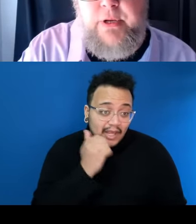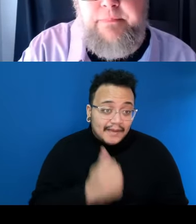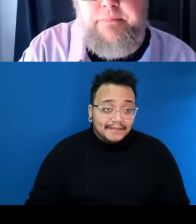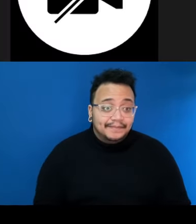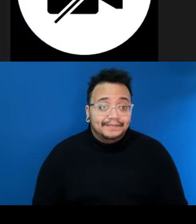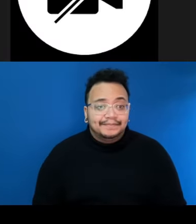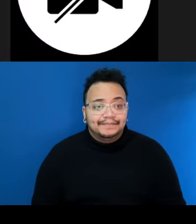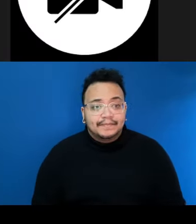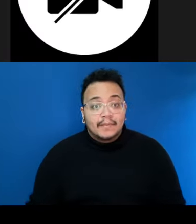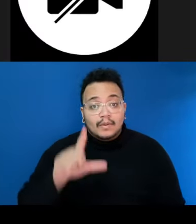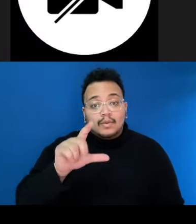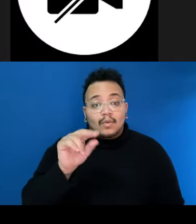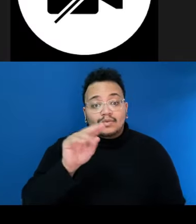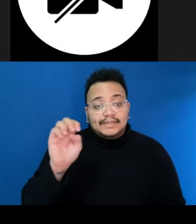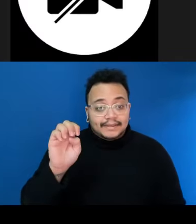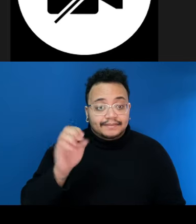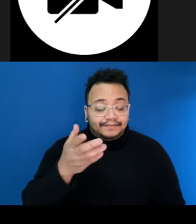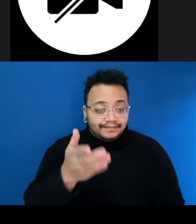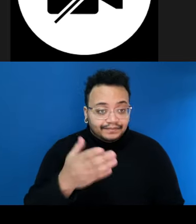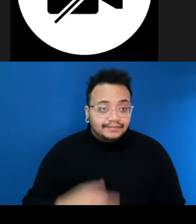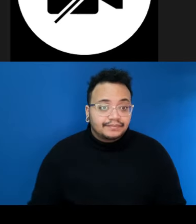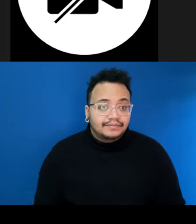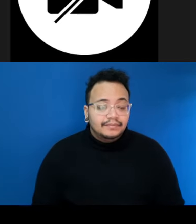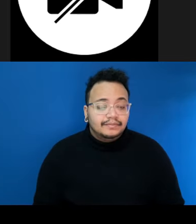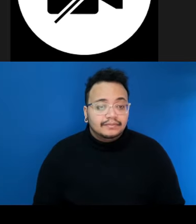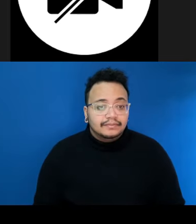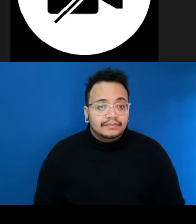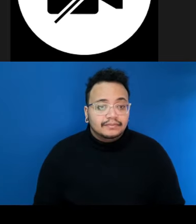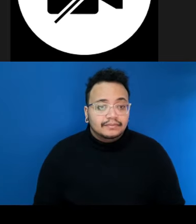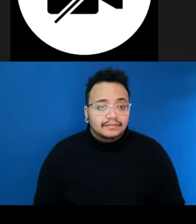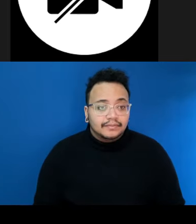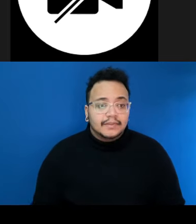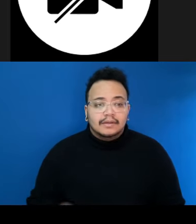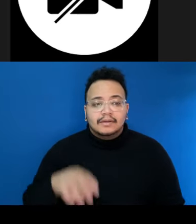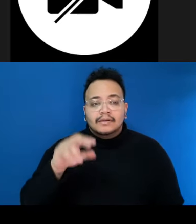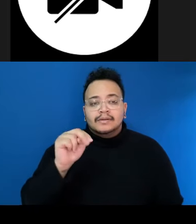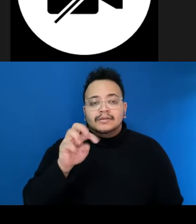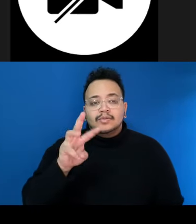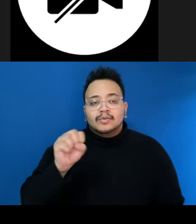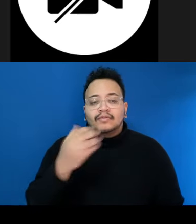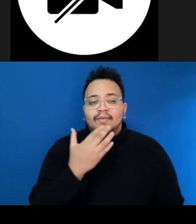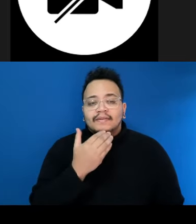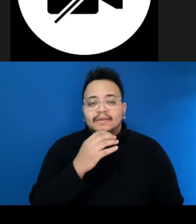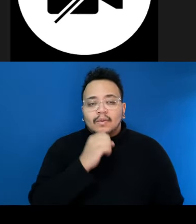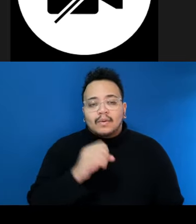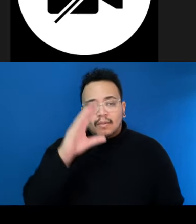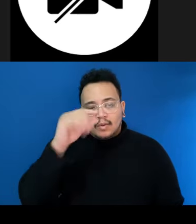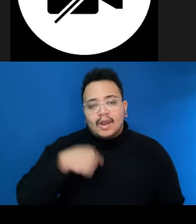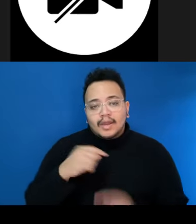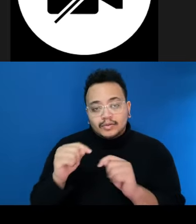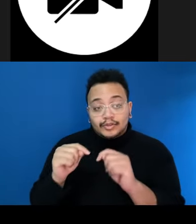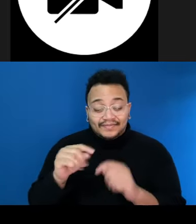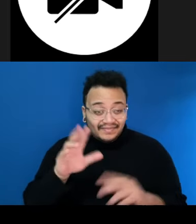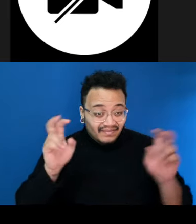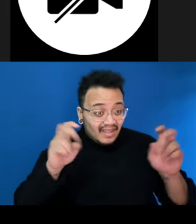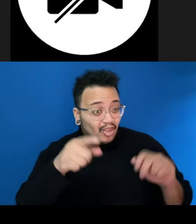Loree. [Loree] "News from a 15 year old boy I tutor, 'There's a kid in my religion class who I have no idea